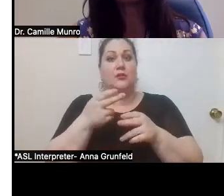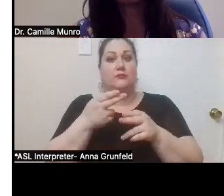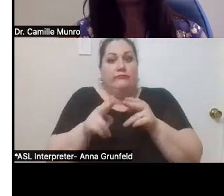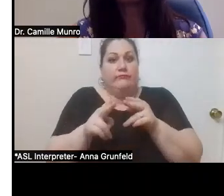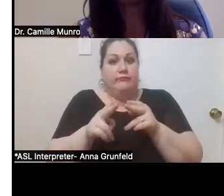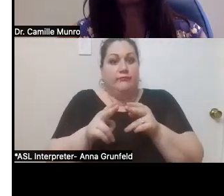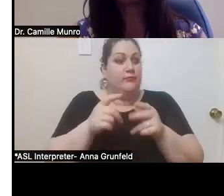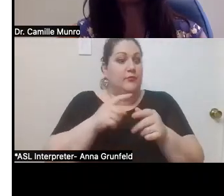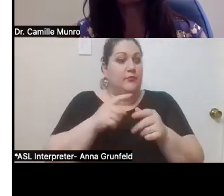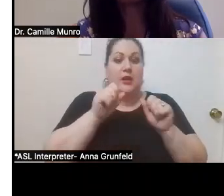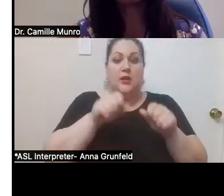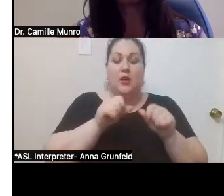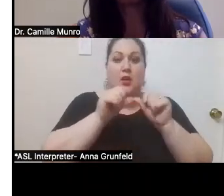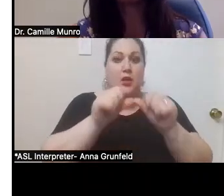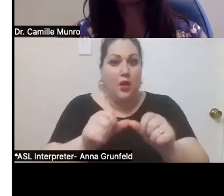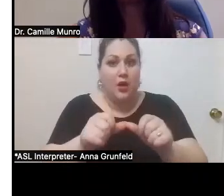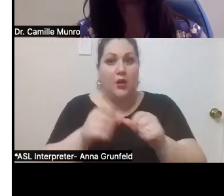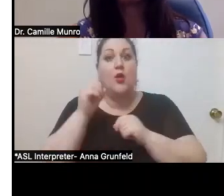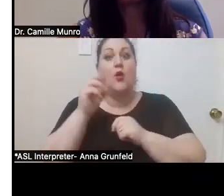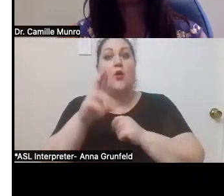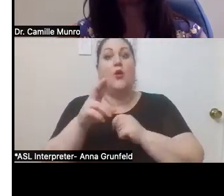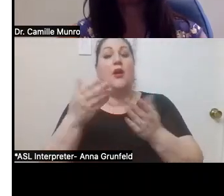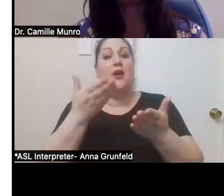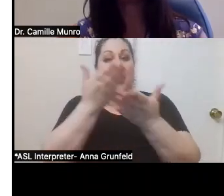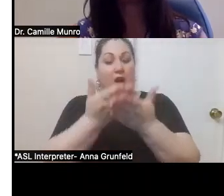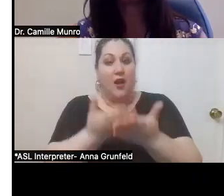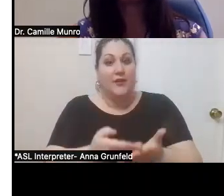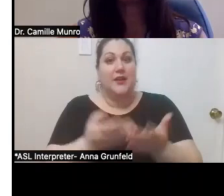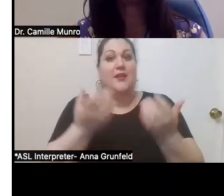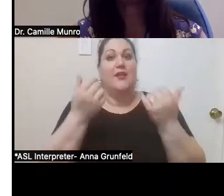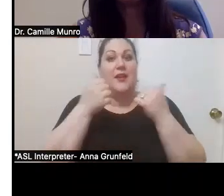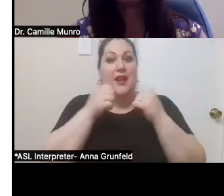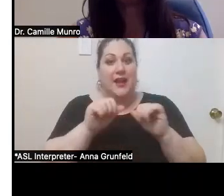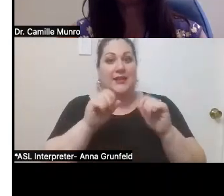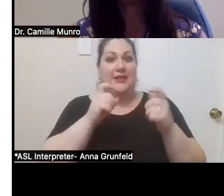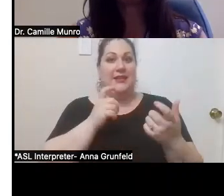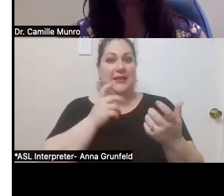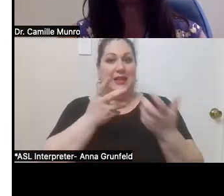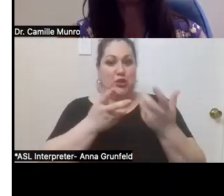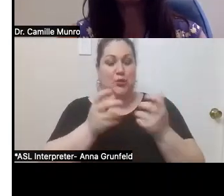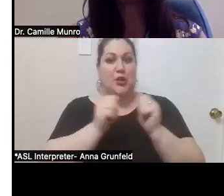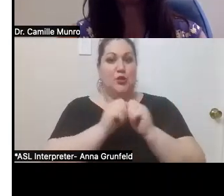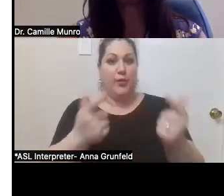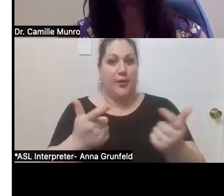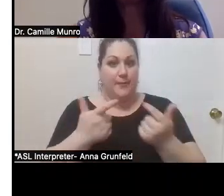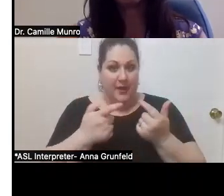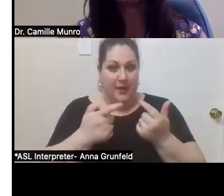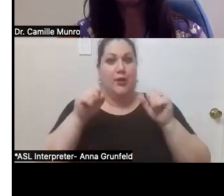that an interaction with a barrier hinders a person's full and equal participation in society.